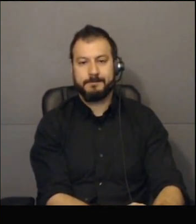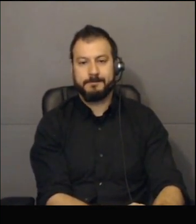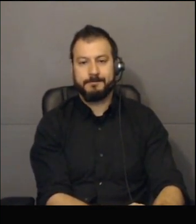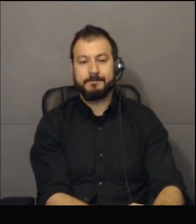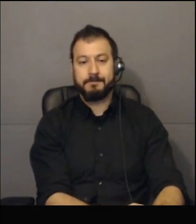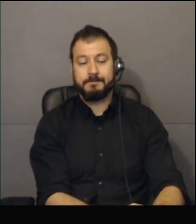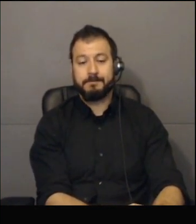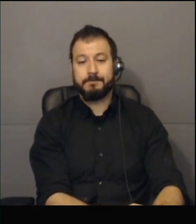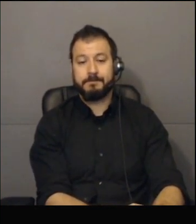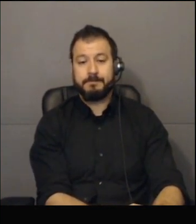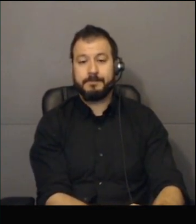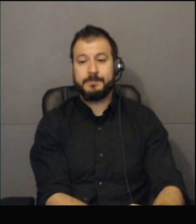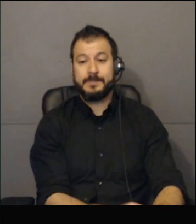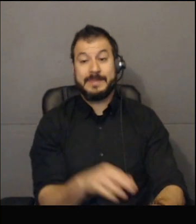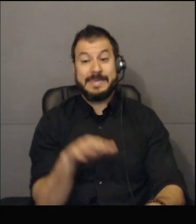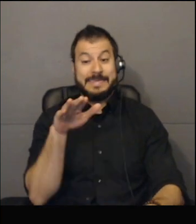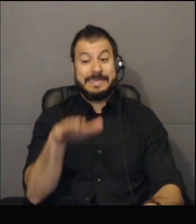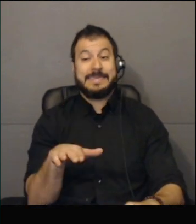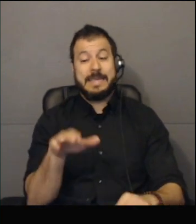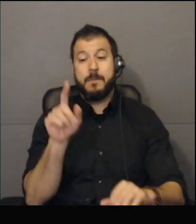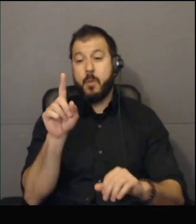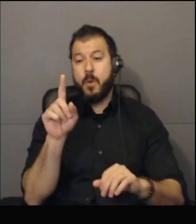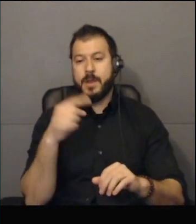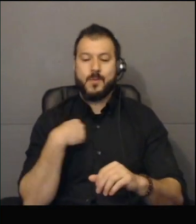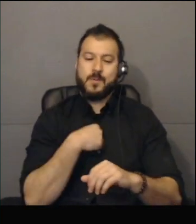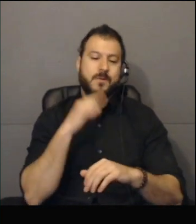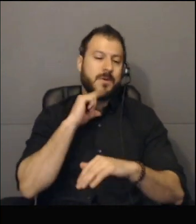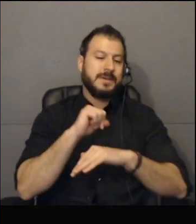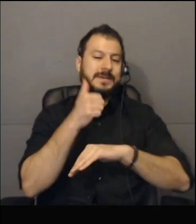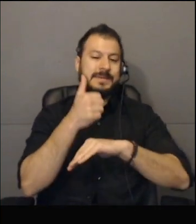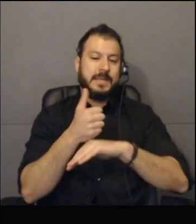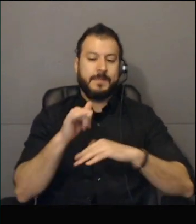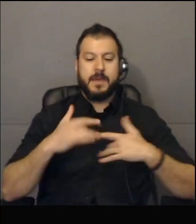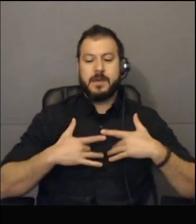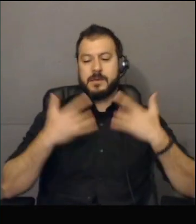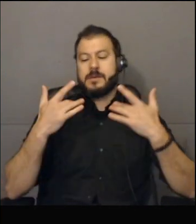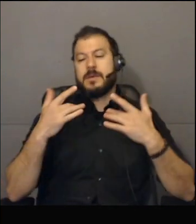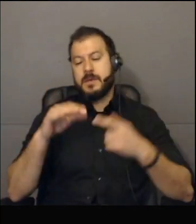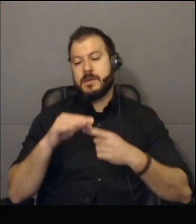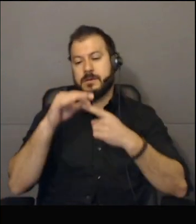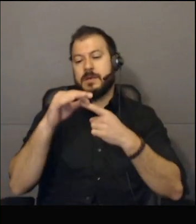Instead, one will set up the custom event that will trigger a cloud script.